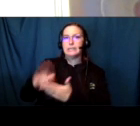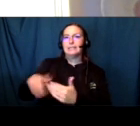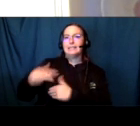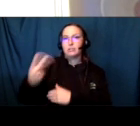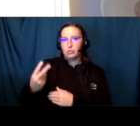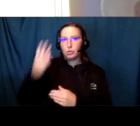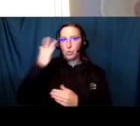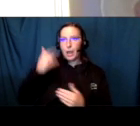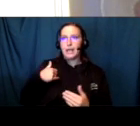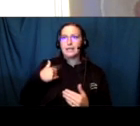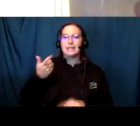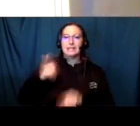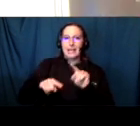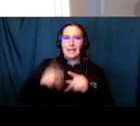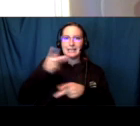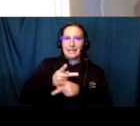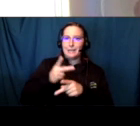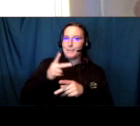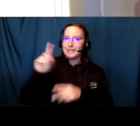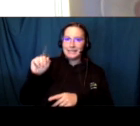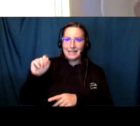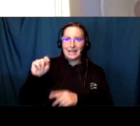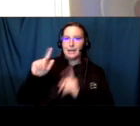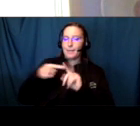everything. But I like to write out what my goals are to make sure